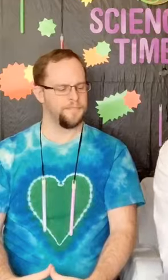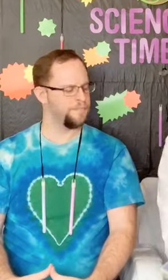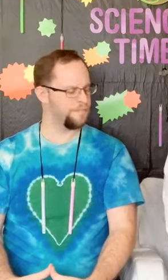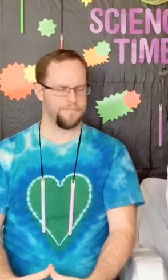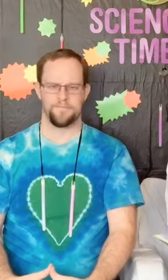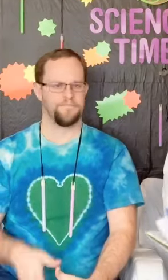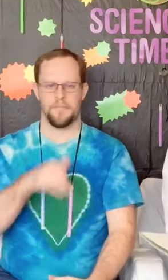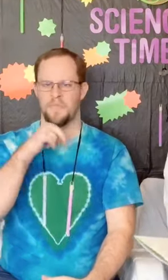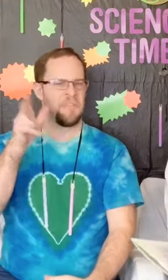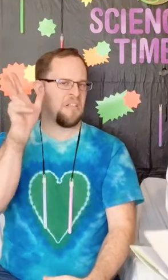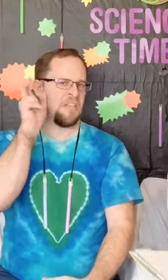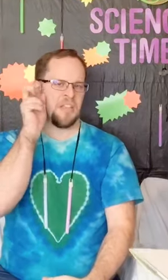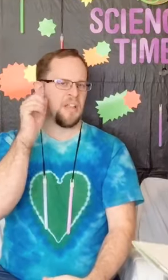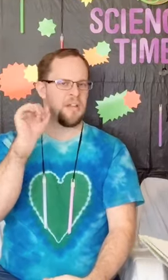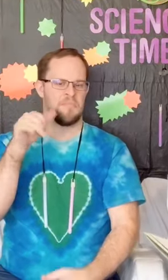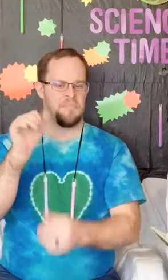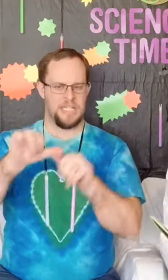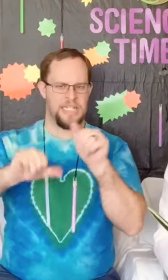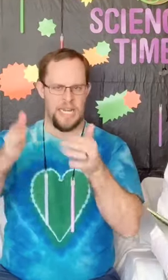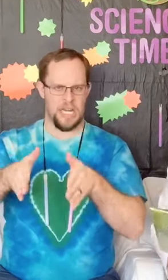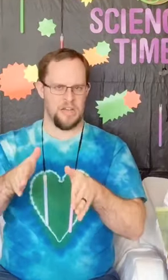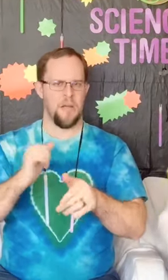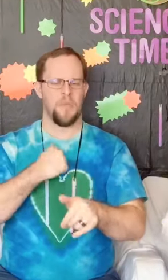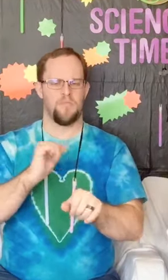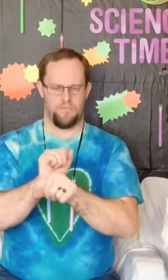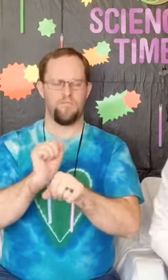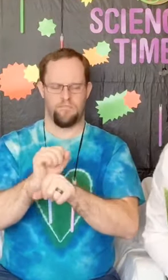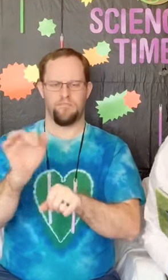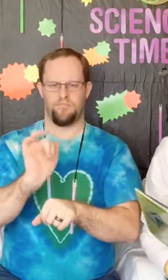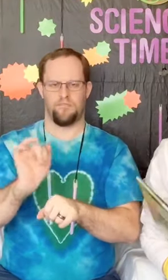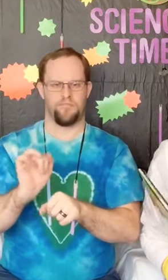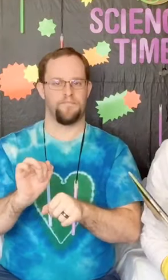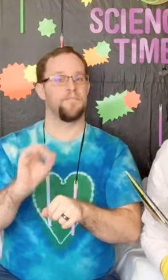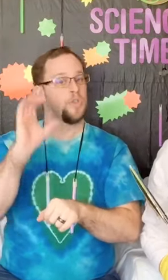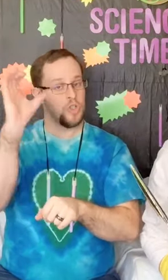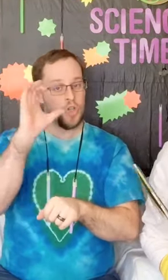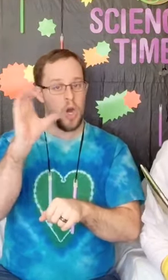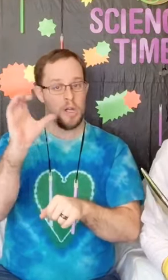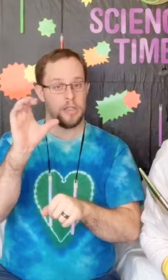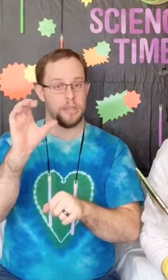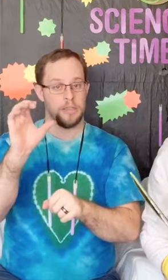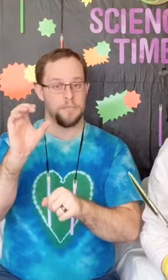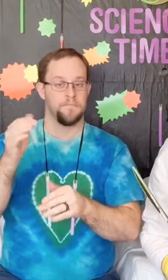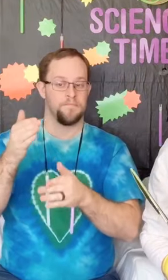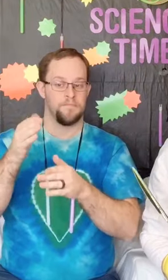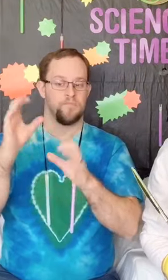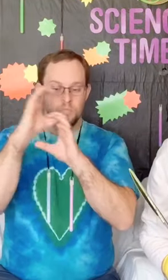scientists. I can do the job too. So, Charlotte dissected the data,